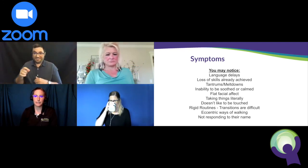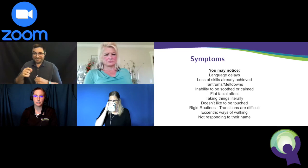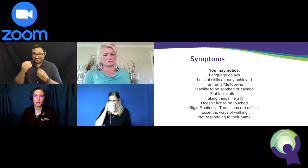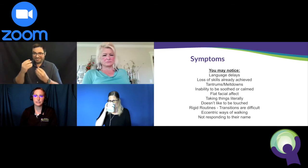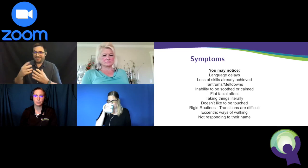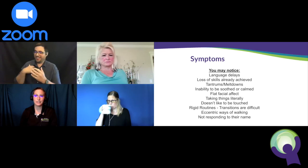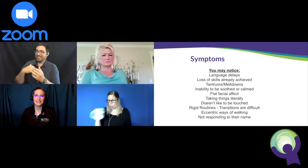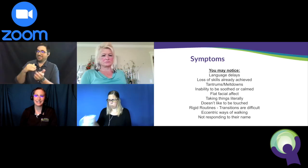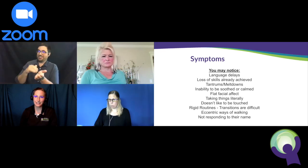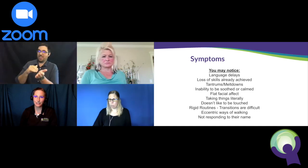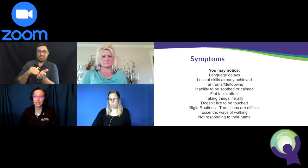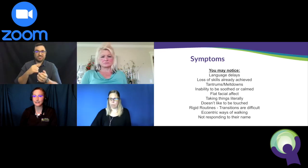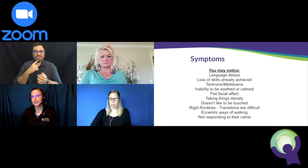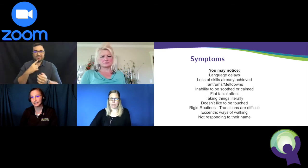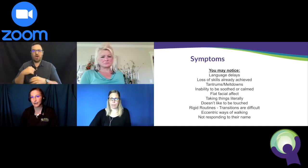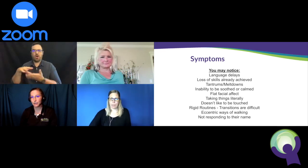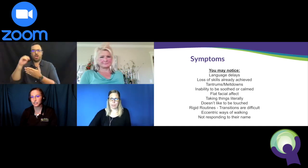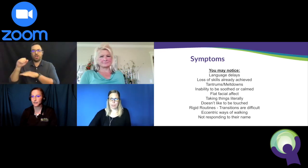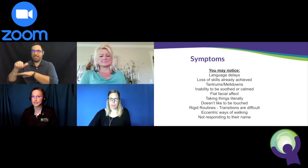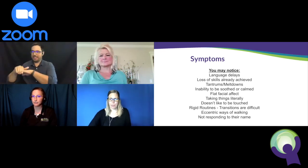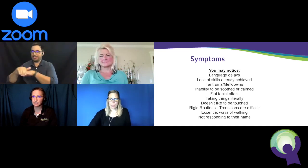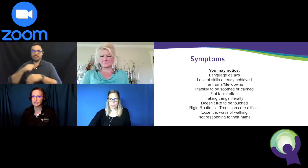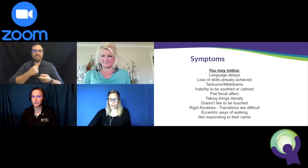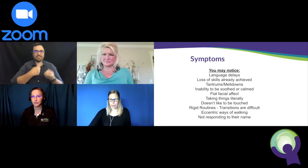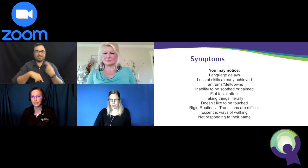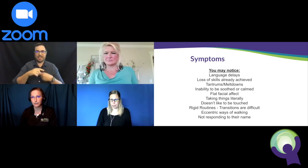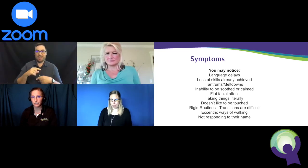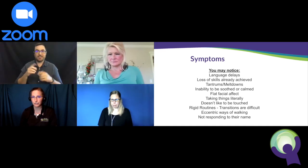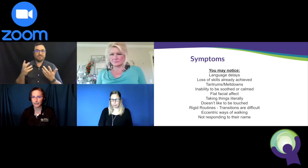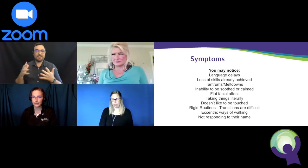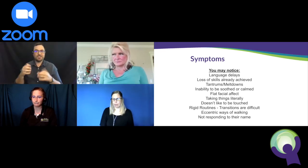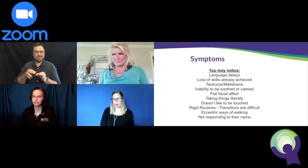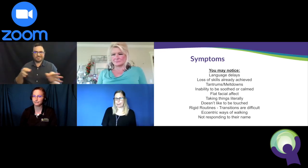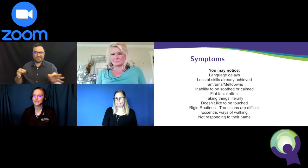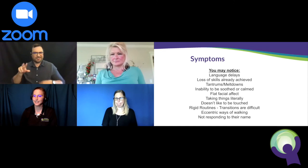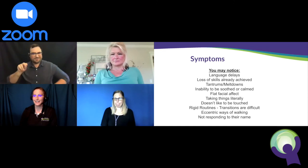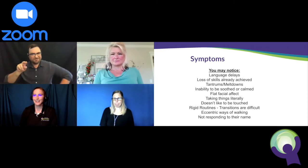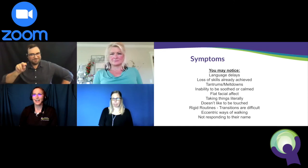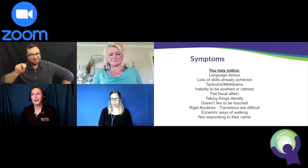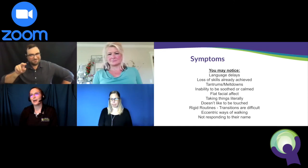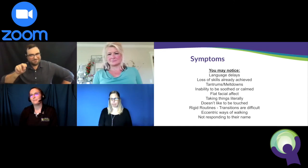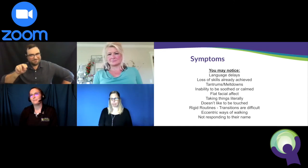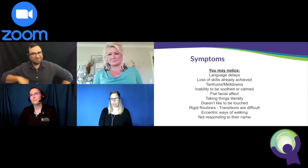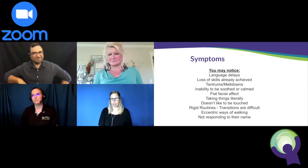child is learning English and Sign Language that that's the reason that they're language delayed.